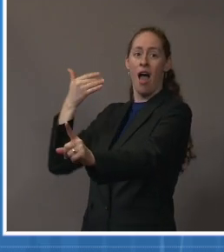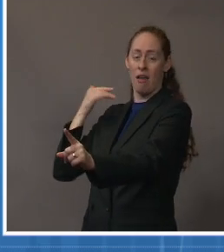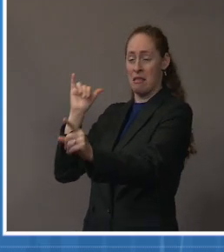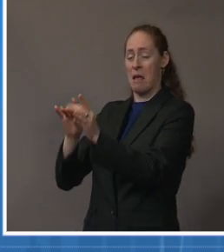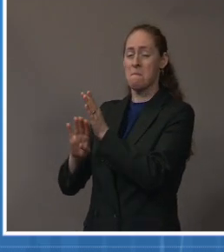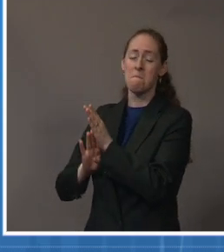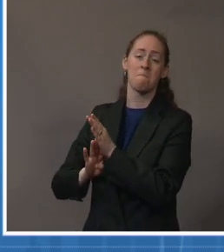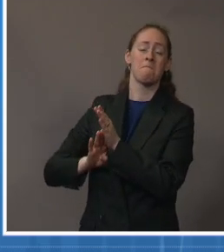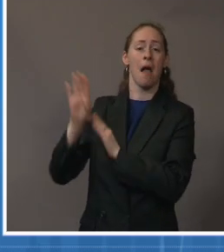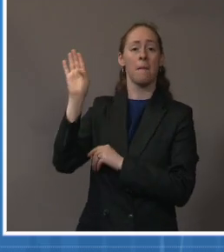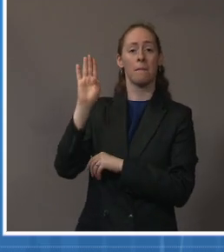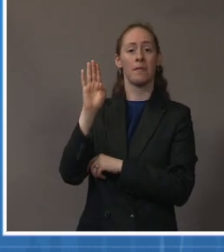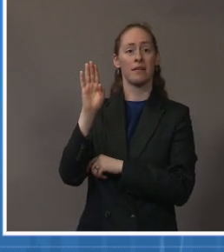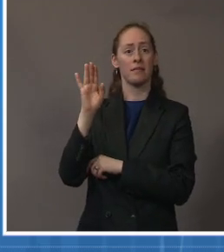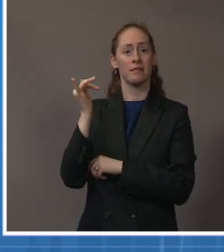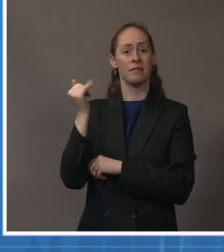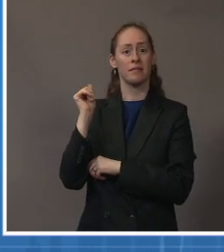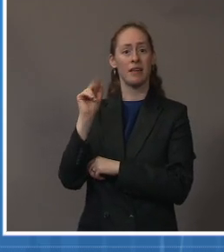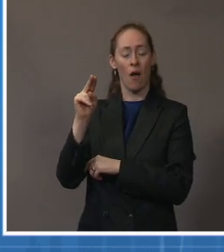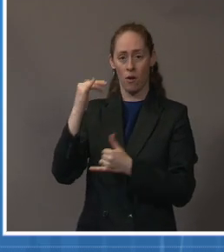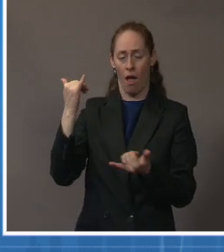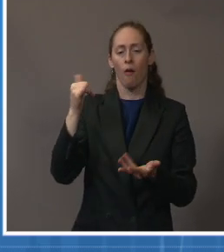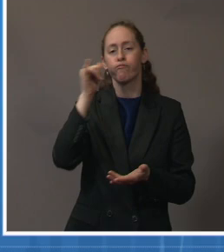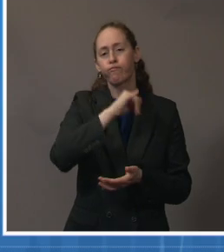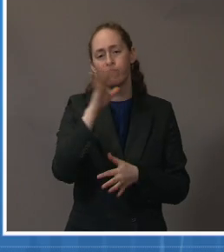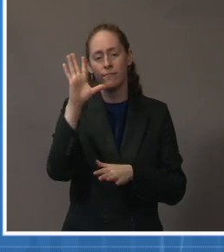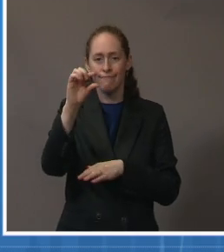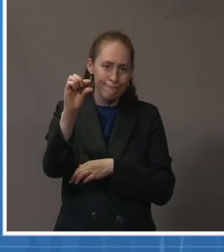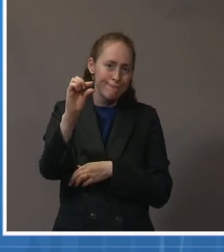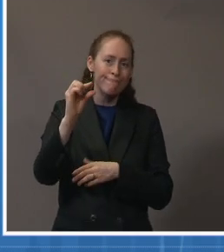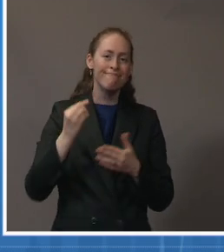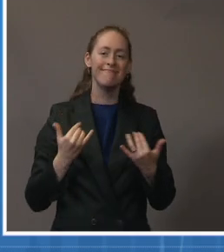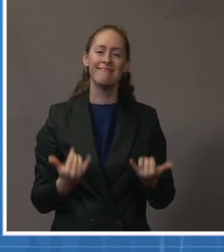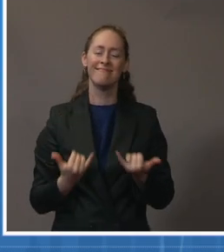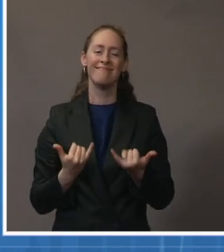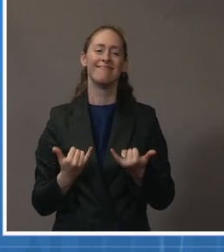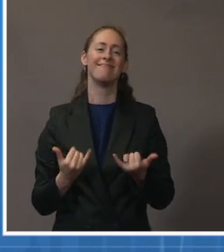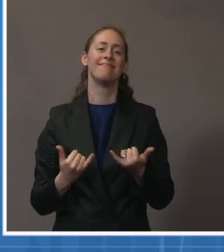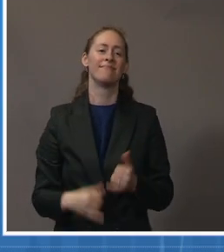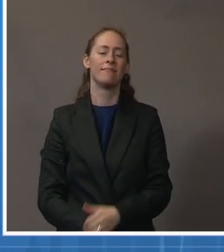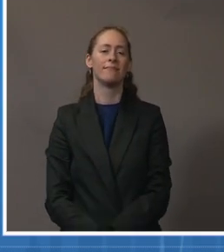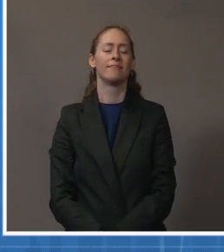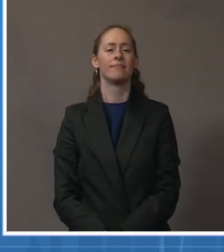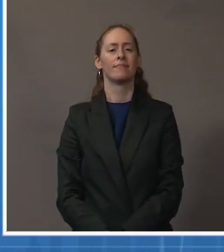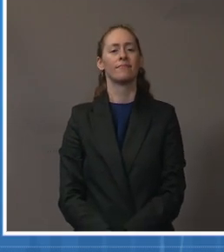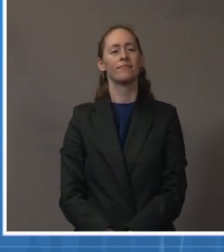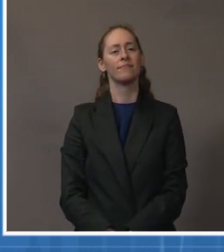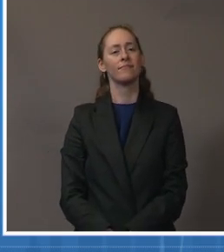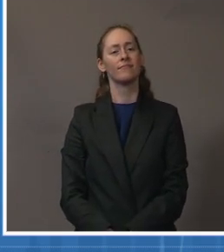This is the type of news I like to deliver and, certainly, these data are encouraging and uplifting as we battle this pandemic.